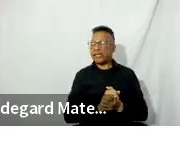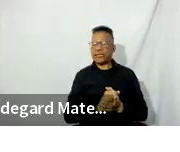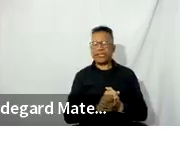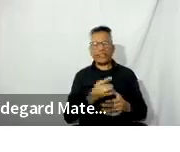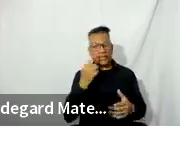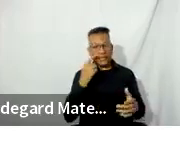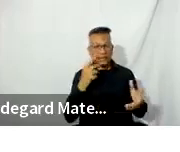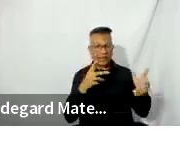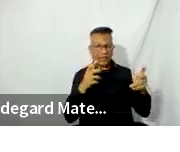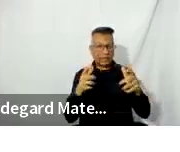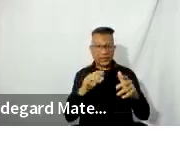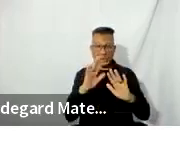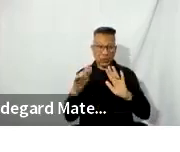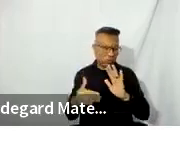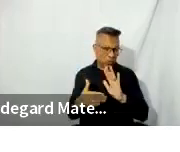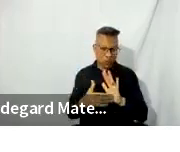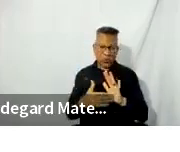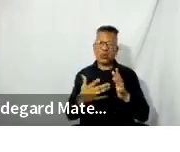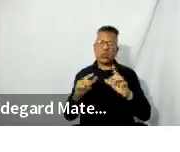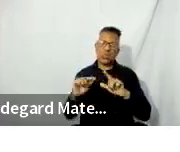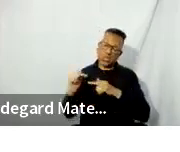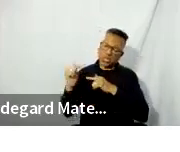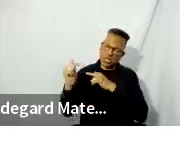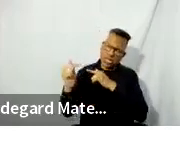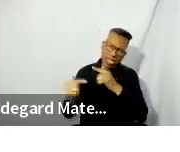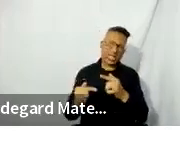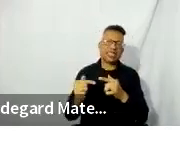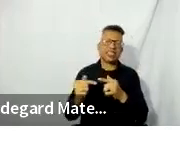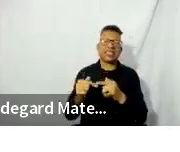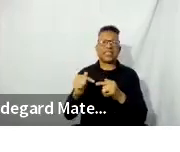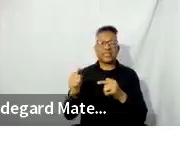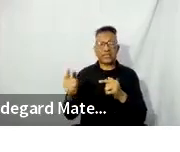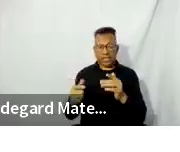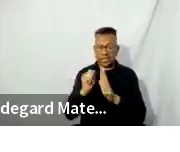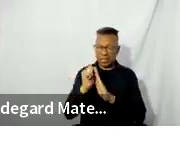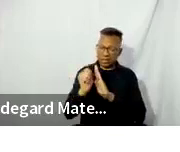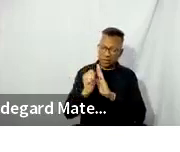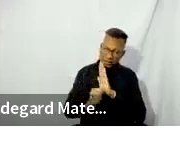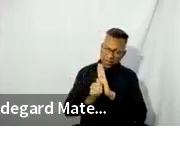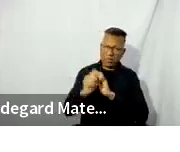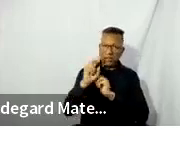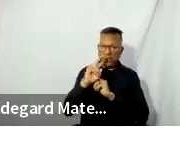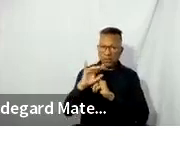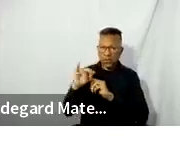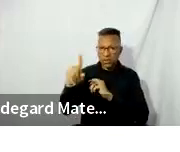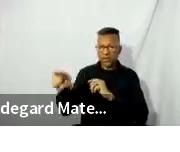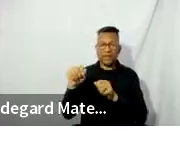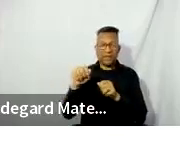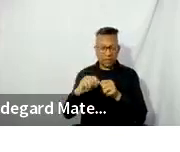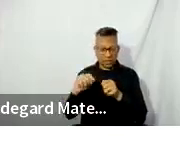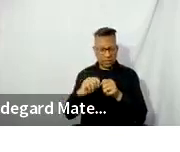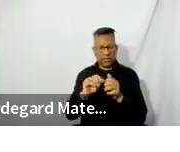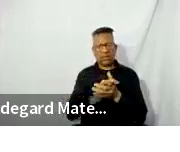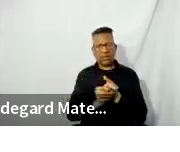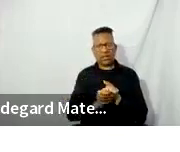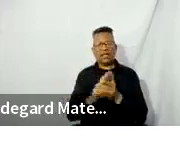There is, nevertheless, did you not? You? Hello. o, in Vigoski's formula o in Vigoski's formulation very much rests on foundation